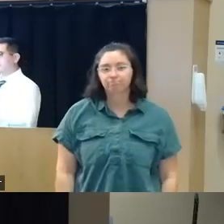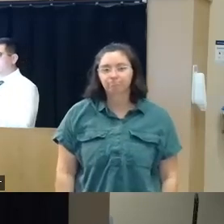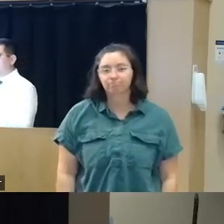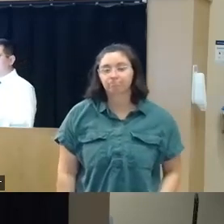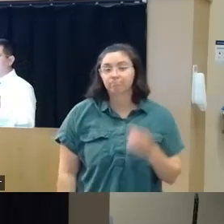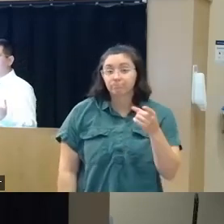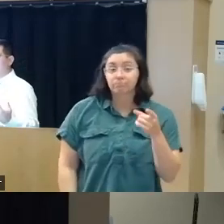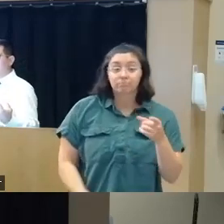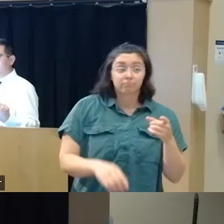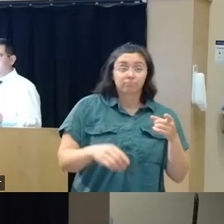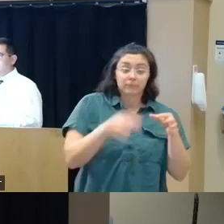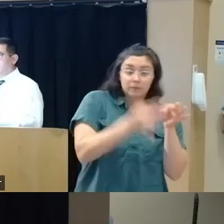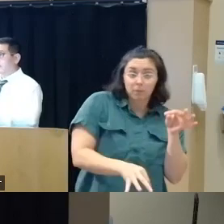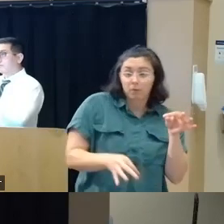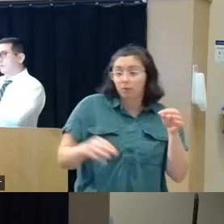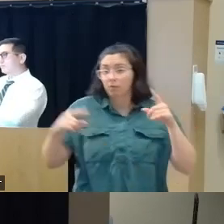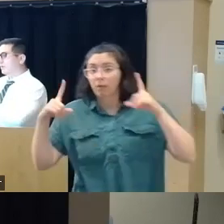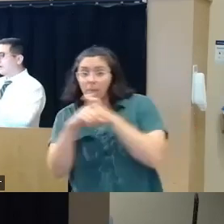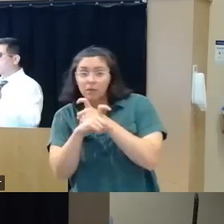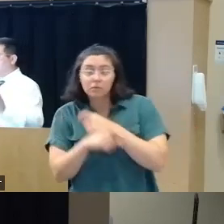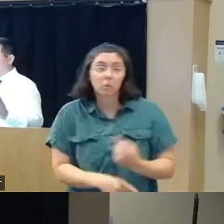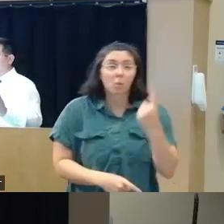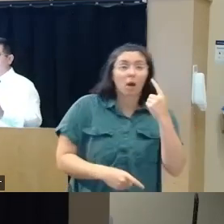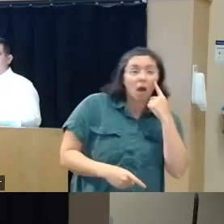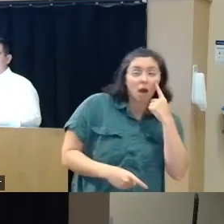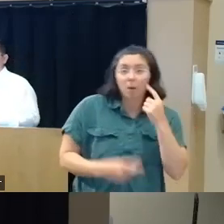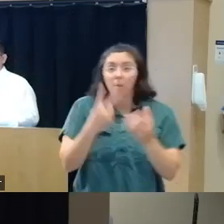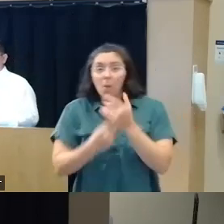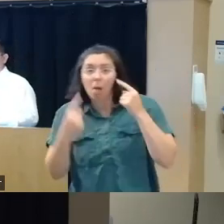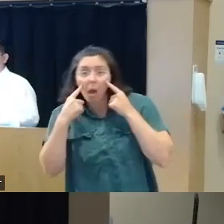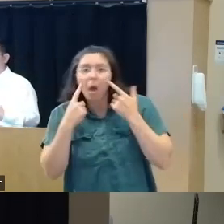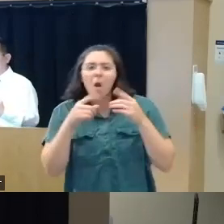those are simple or complex whether it involves one eye or both eyes and you